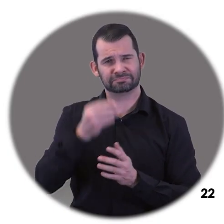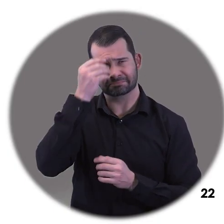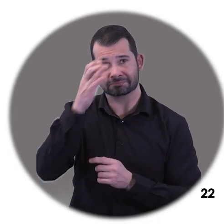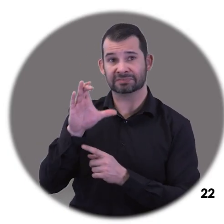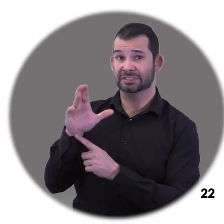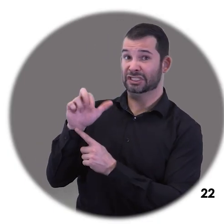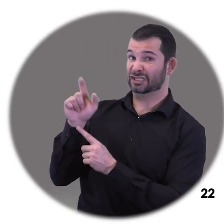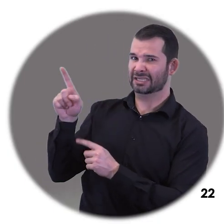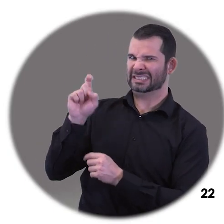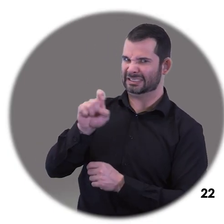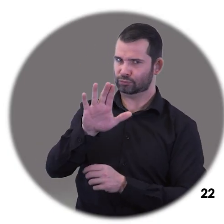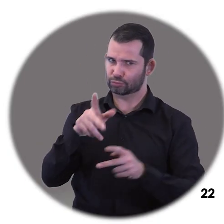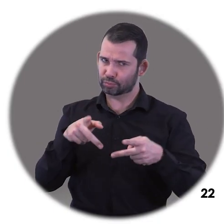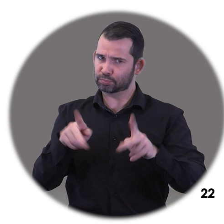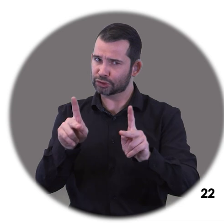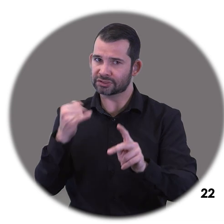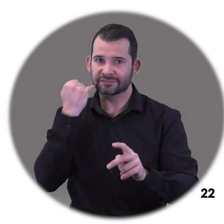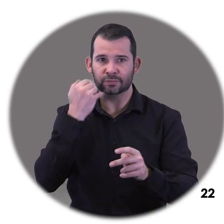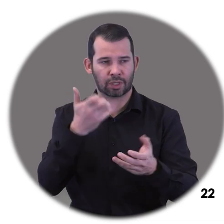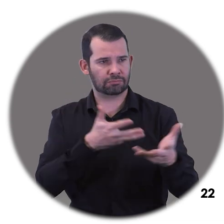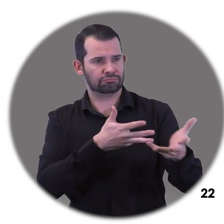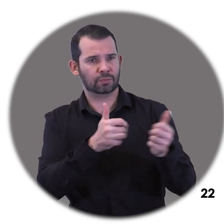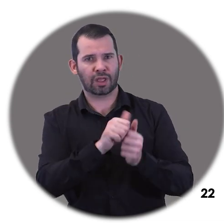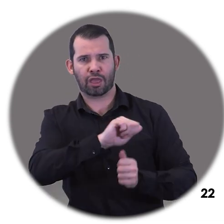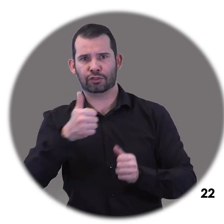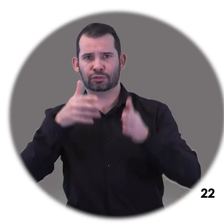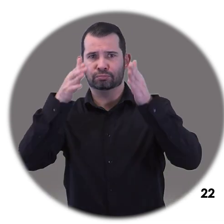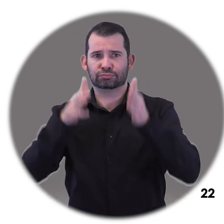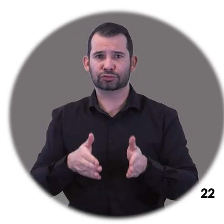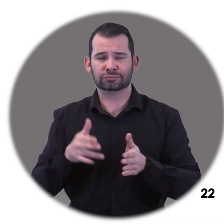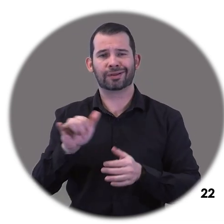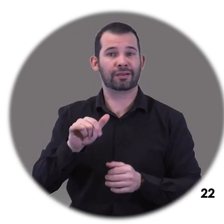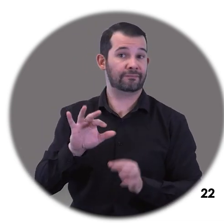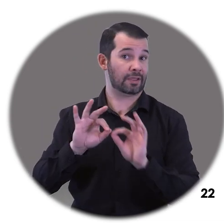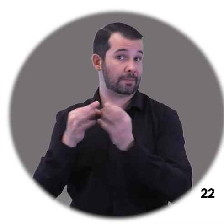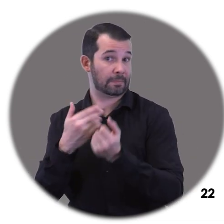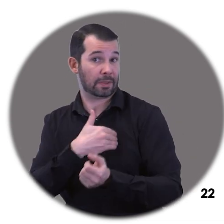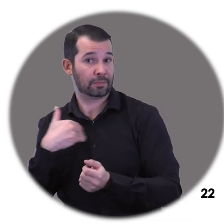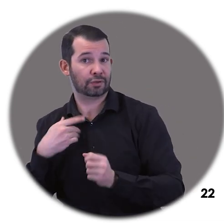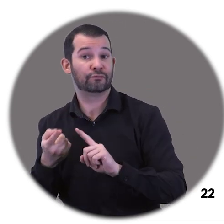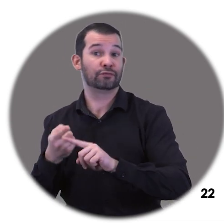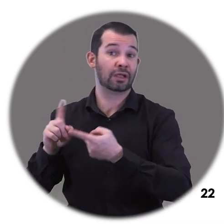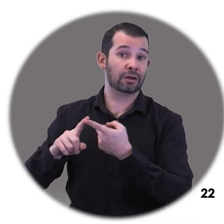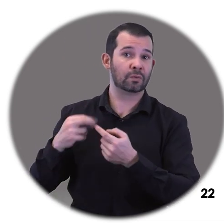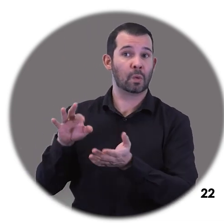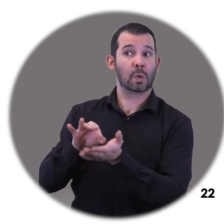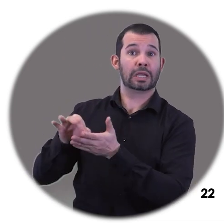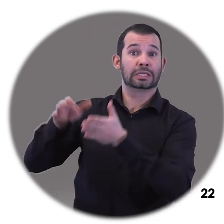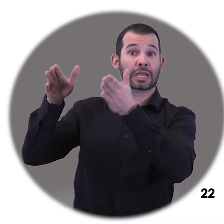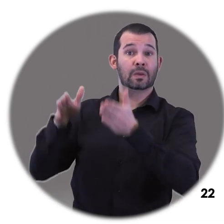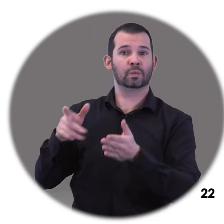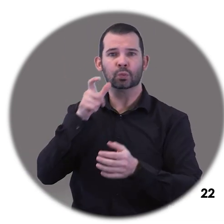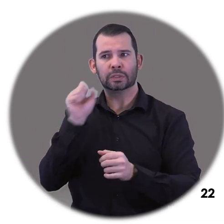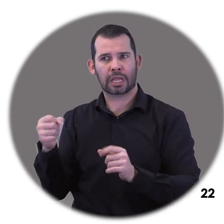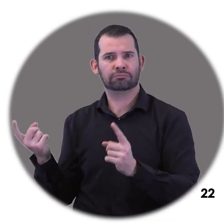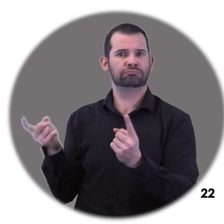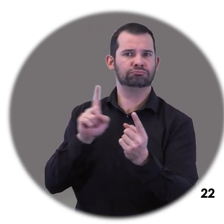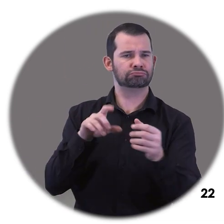The CRA needs your permission to deal with another person, such as a family member, friend or an accountant,